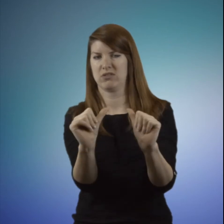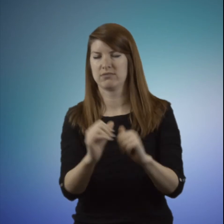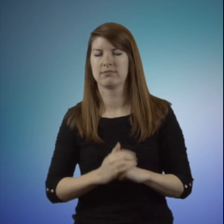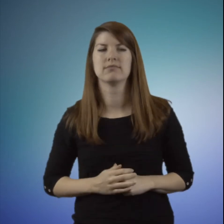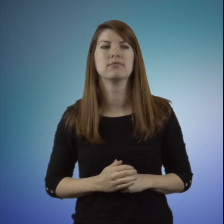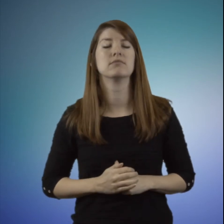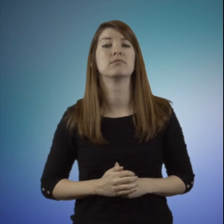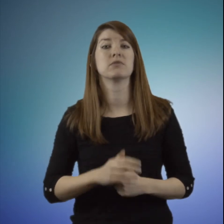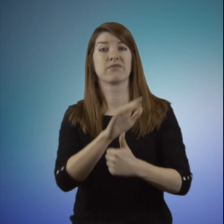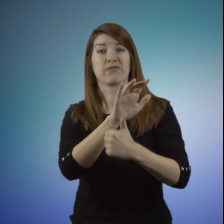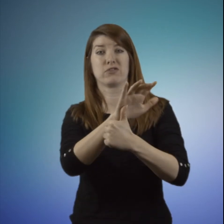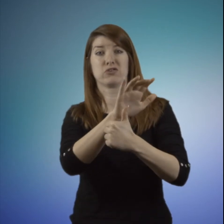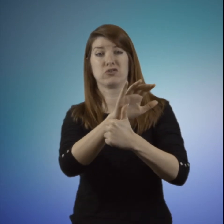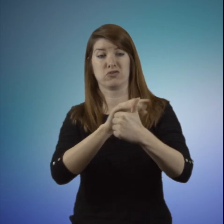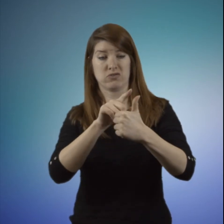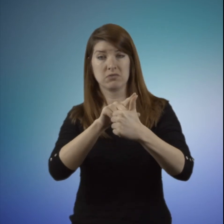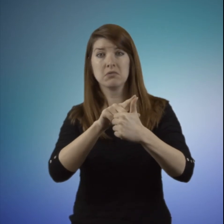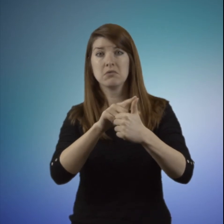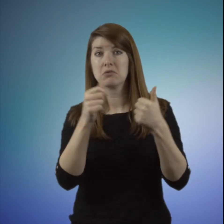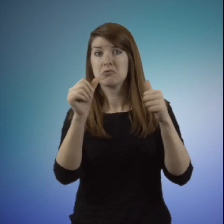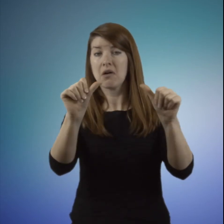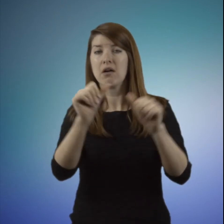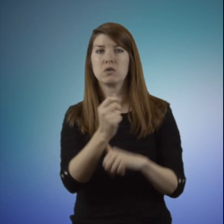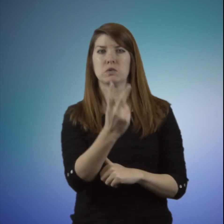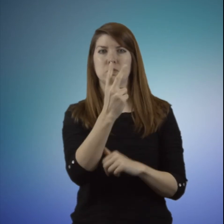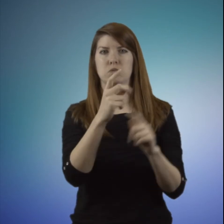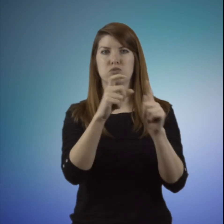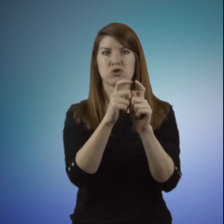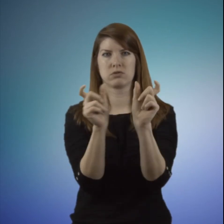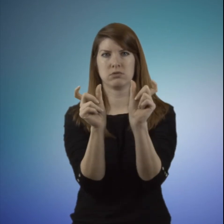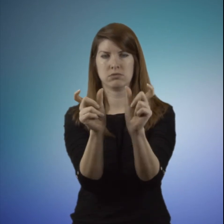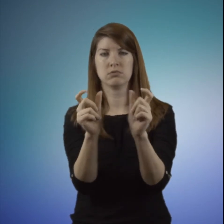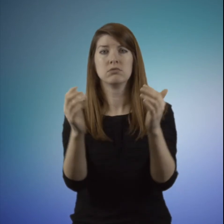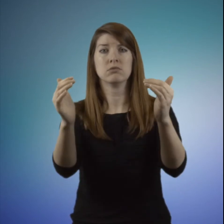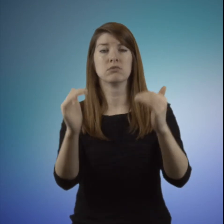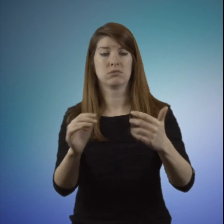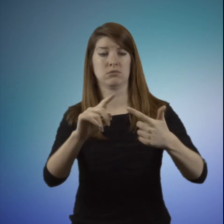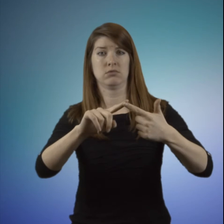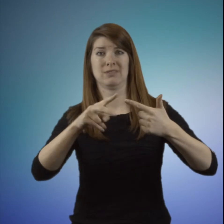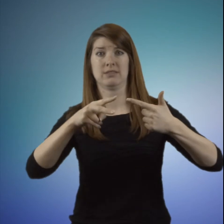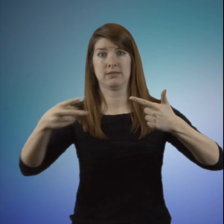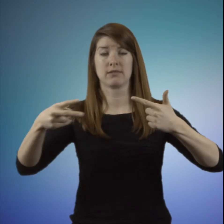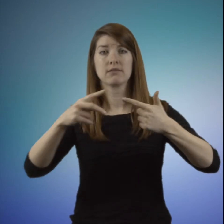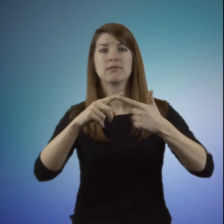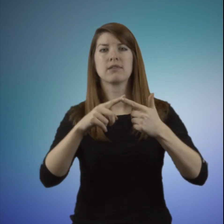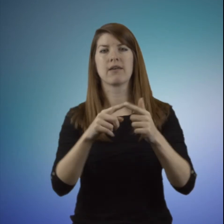The first time, the length was two words. The second time, the sentence was 3 words.